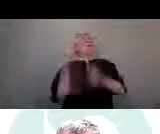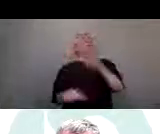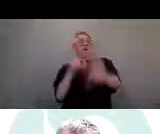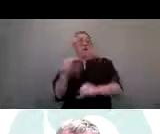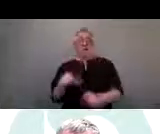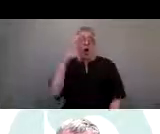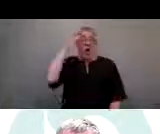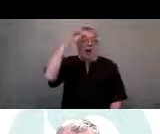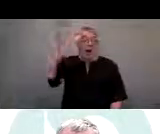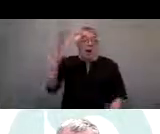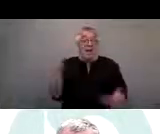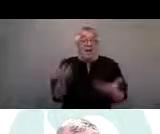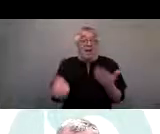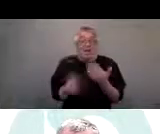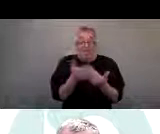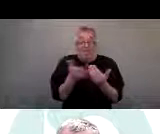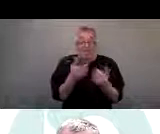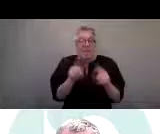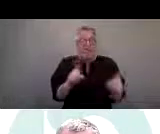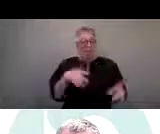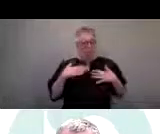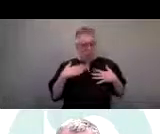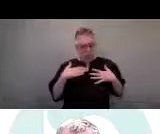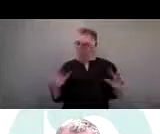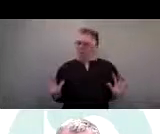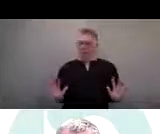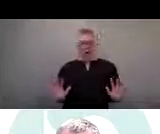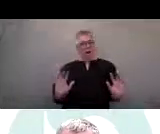she lives. It is easy to talk about that phases